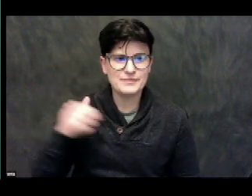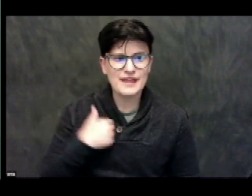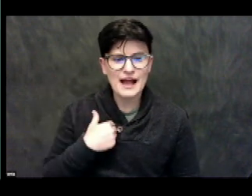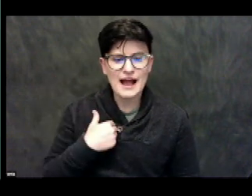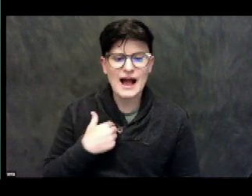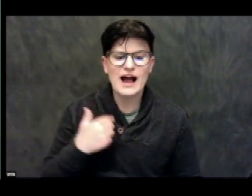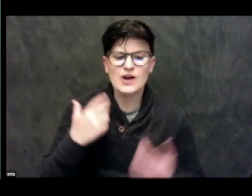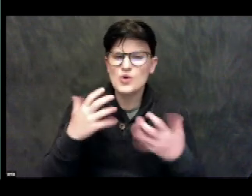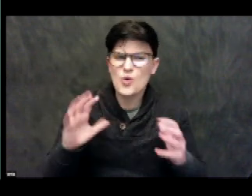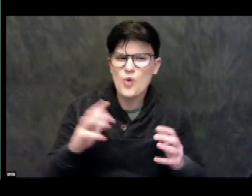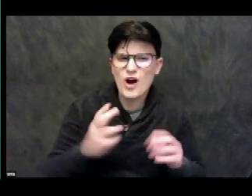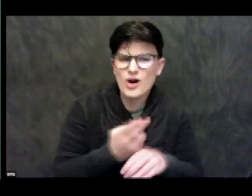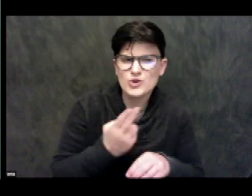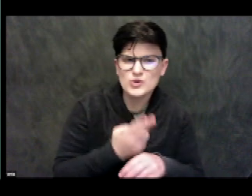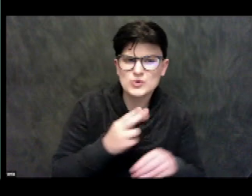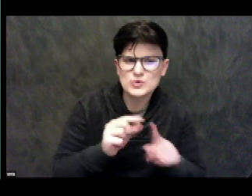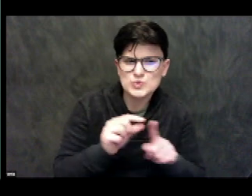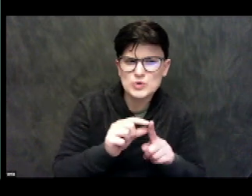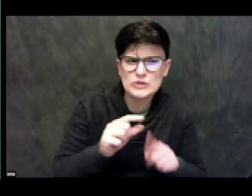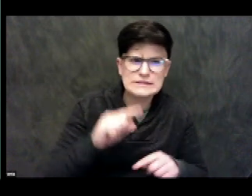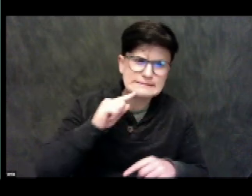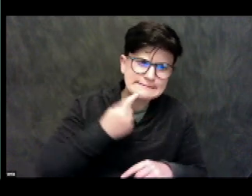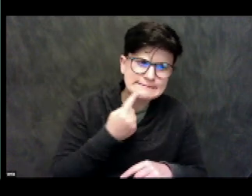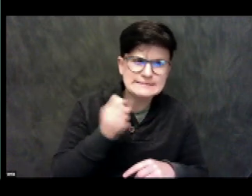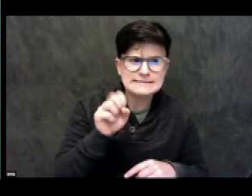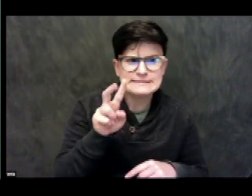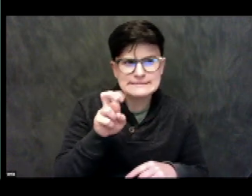but like a lot of people who have Spina,